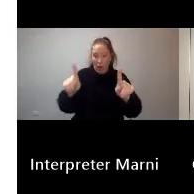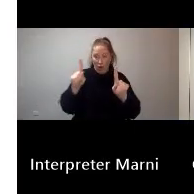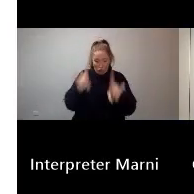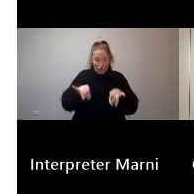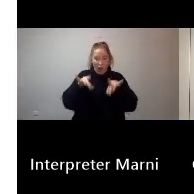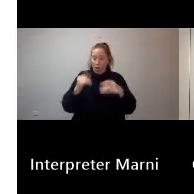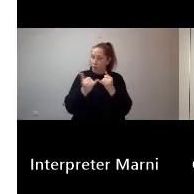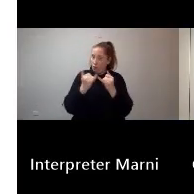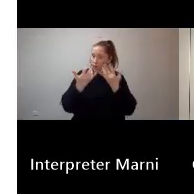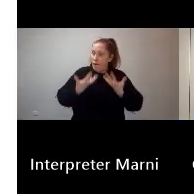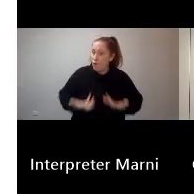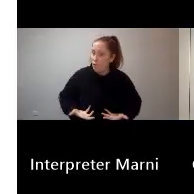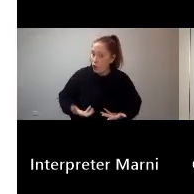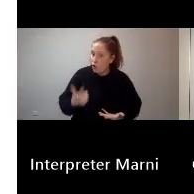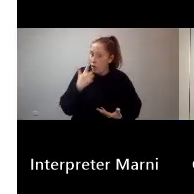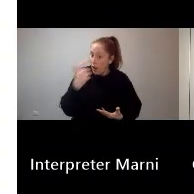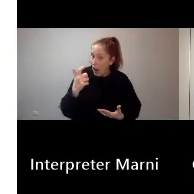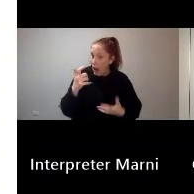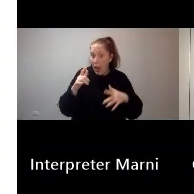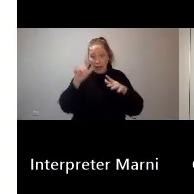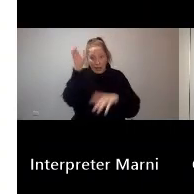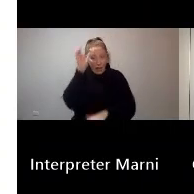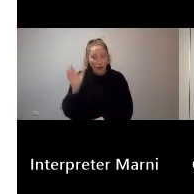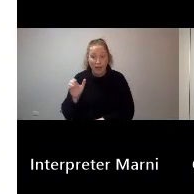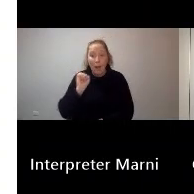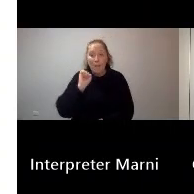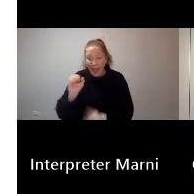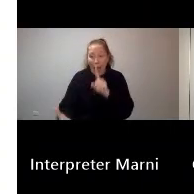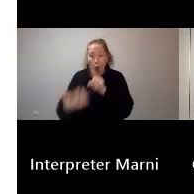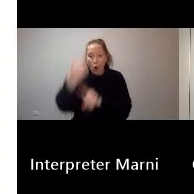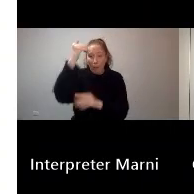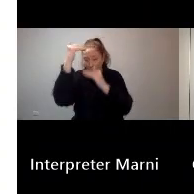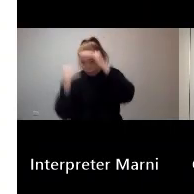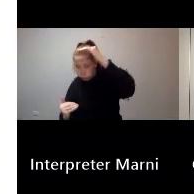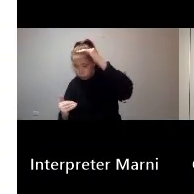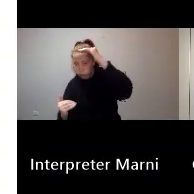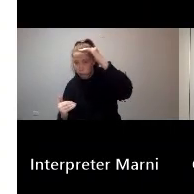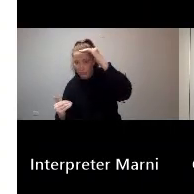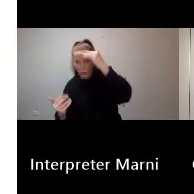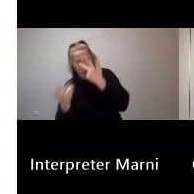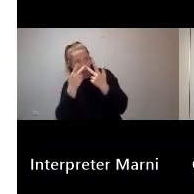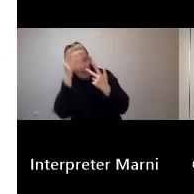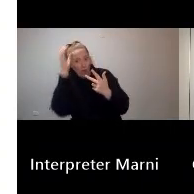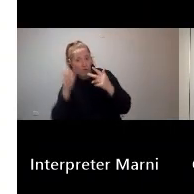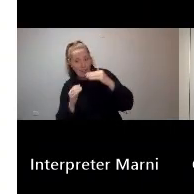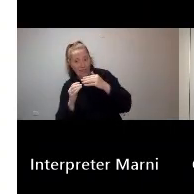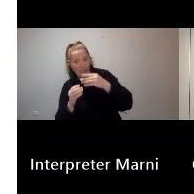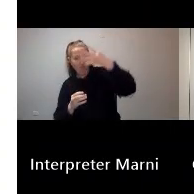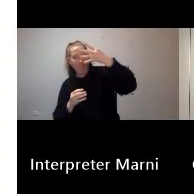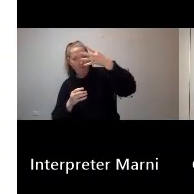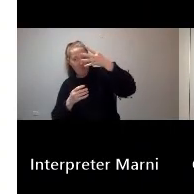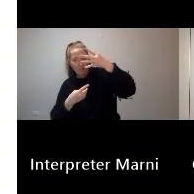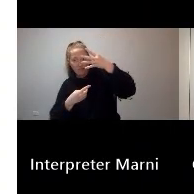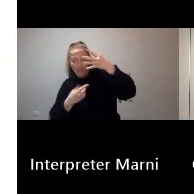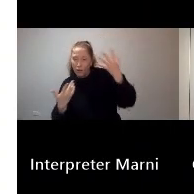has some of the poorest outcomes compared to other countries. The other thing I just want to sort of lean into is this idea of inequity.